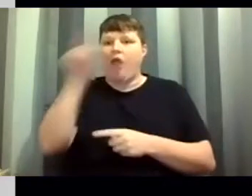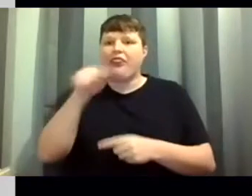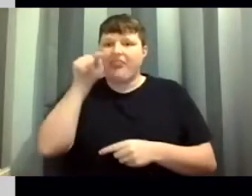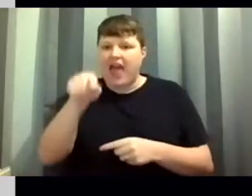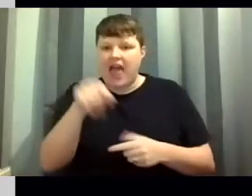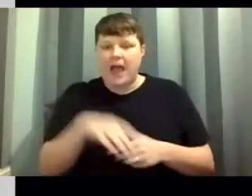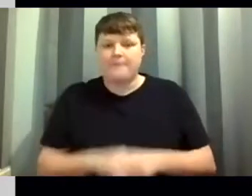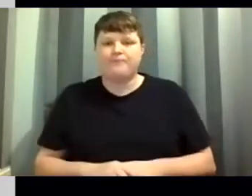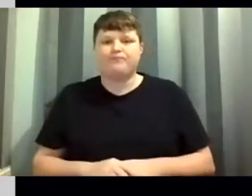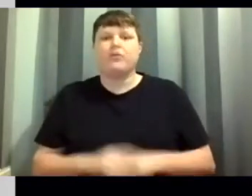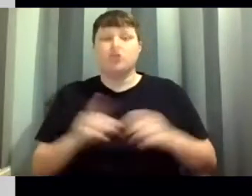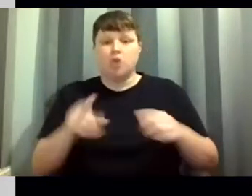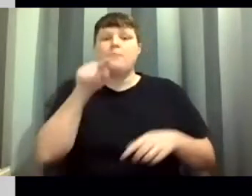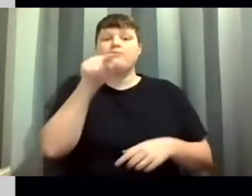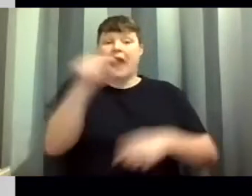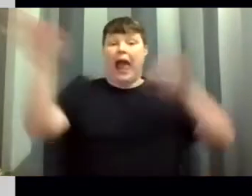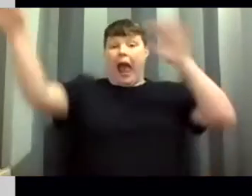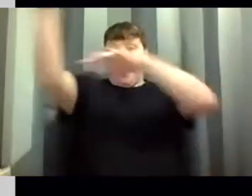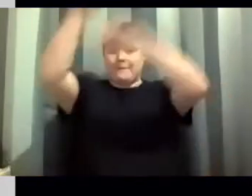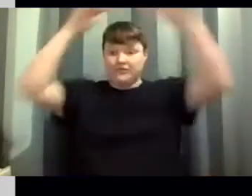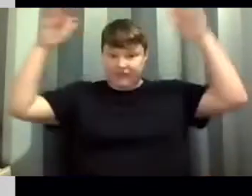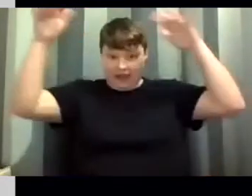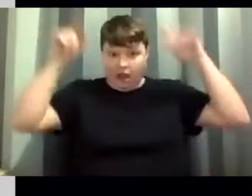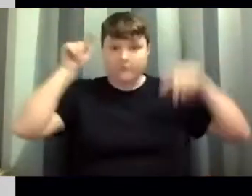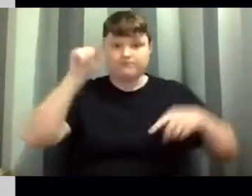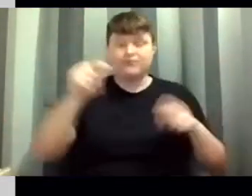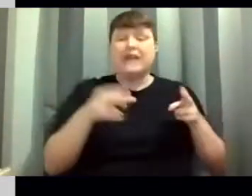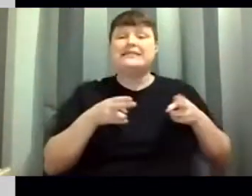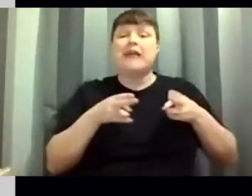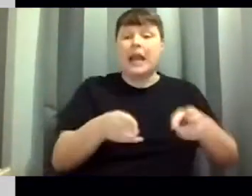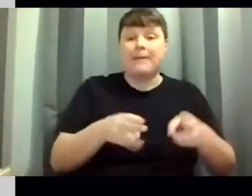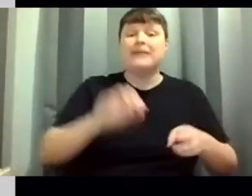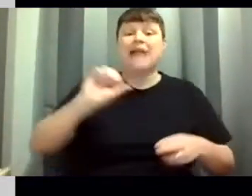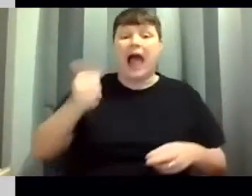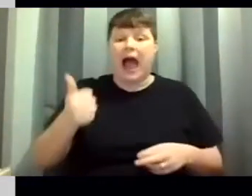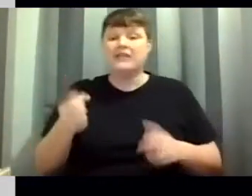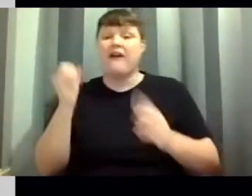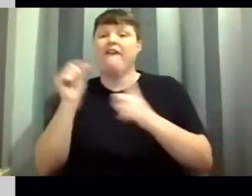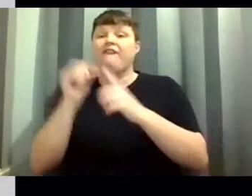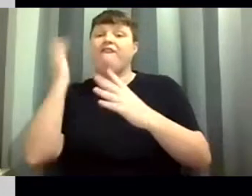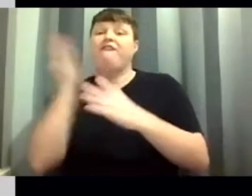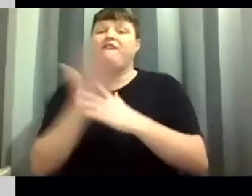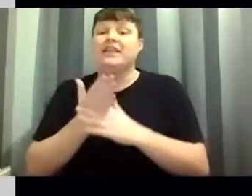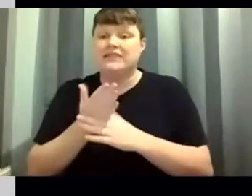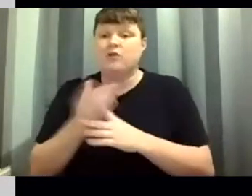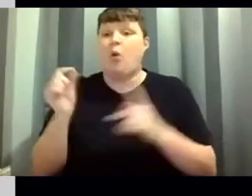So, those two things - the dynamics and the physics - are kind of our atmospheric model but